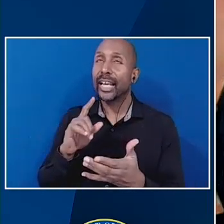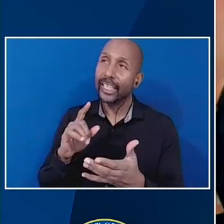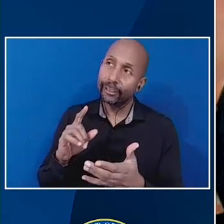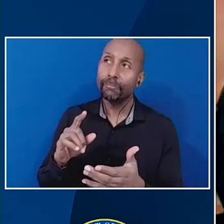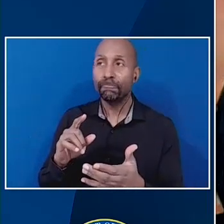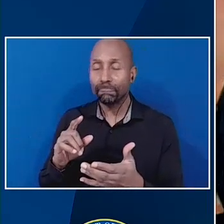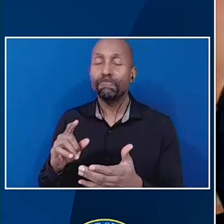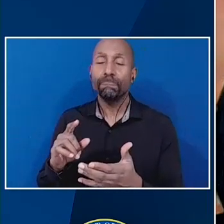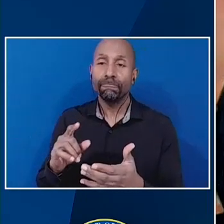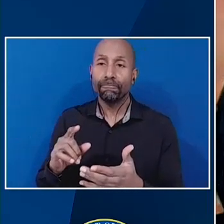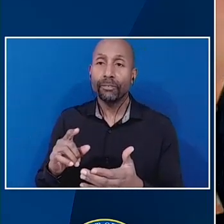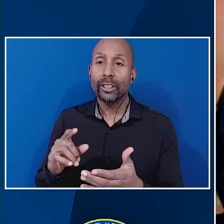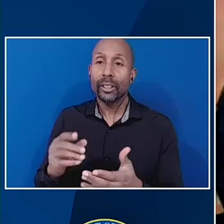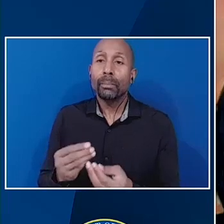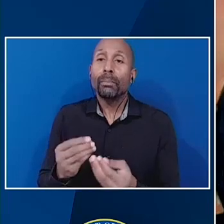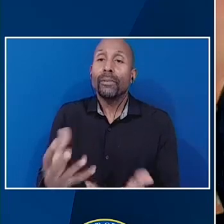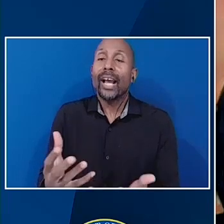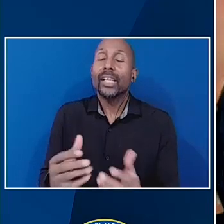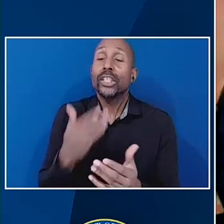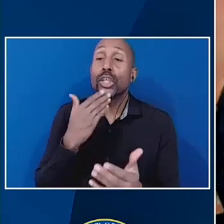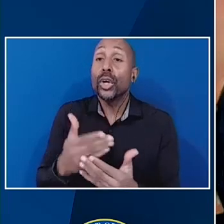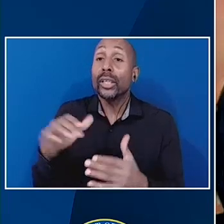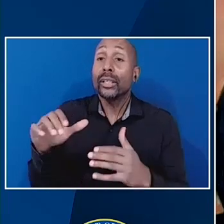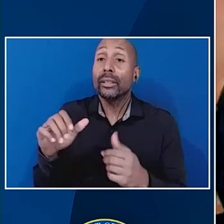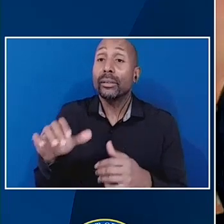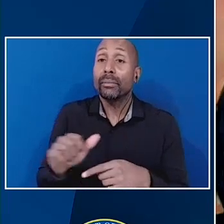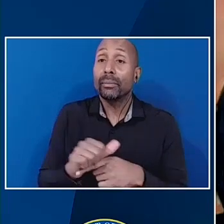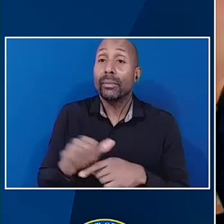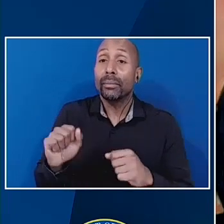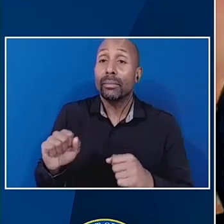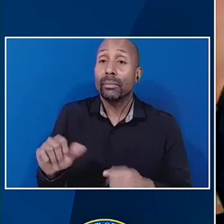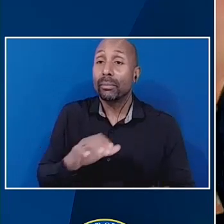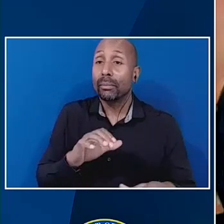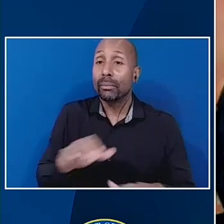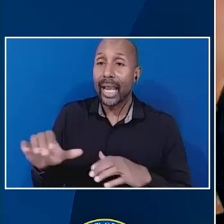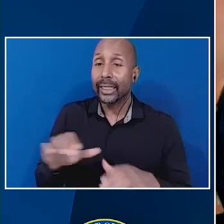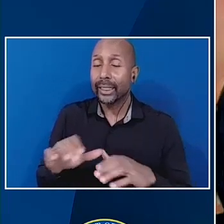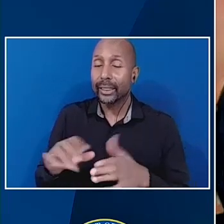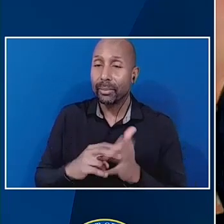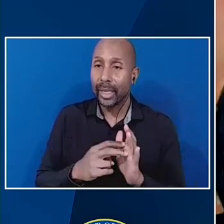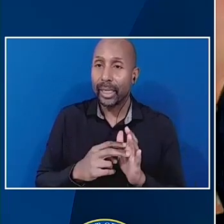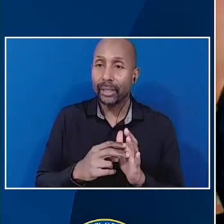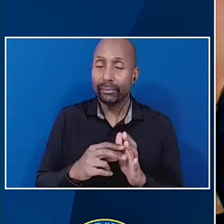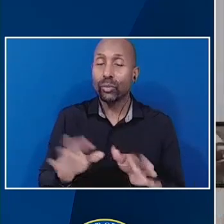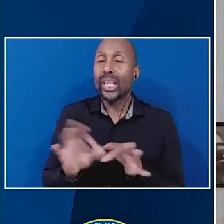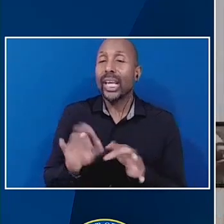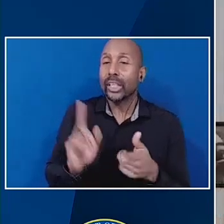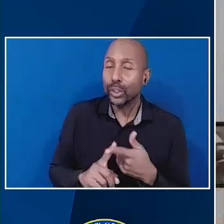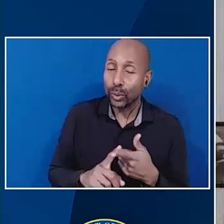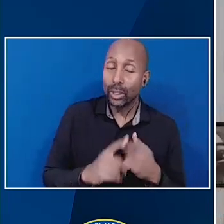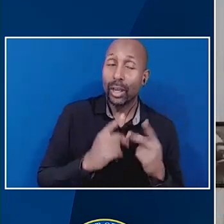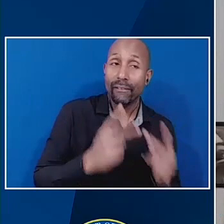related to visits to branch and additional locations. But this is just a small piece